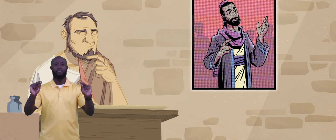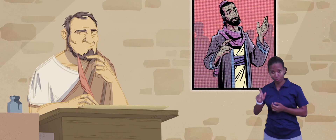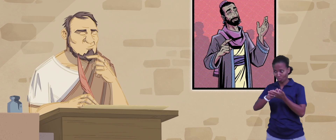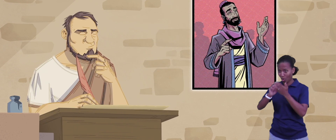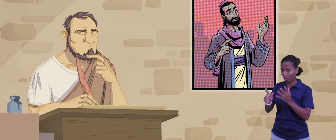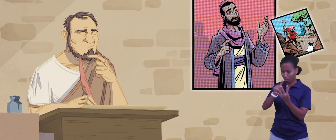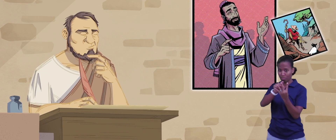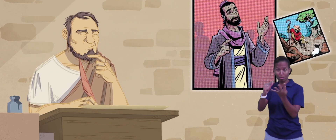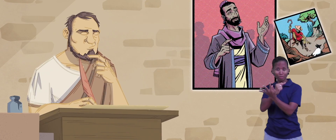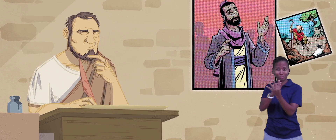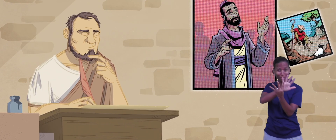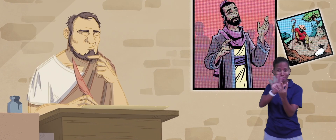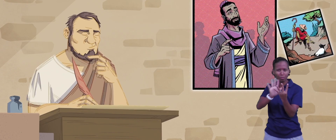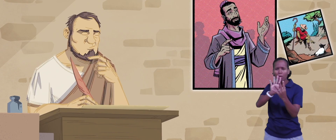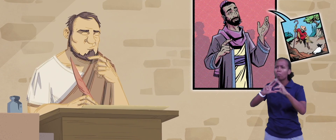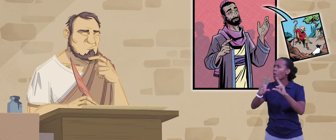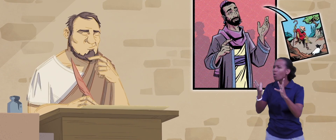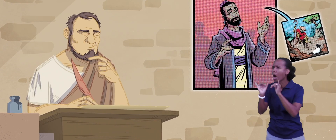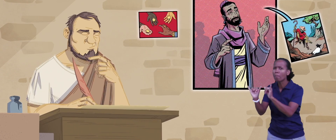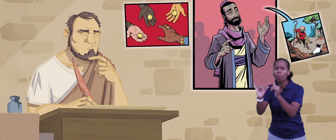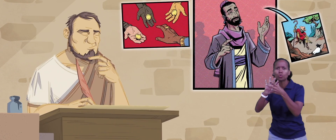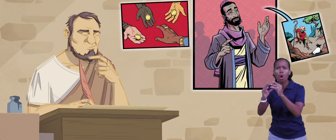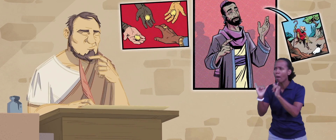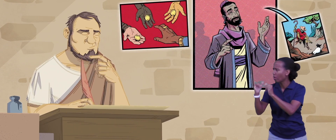Tim: And the Gospel authors have preserved these parables, so that now every